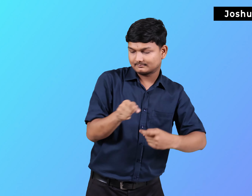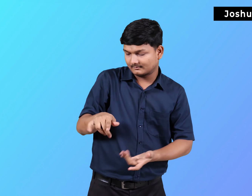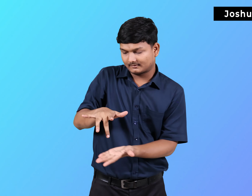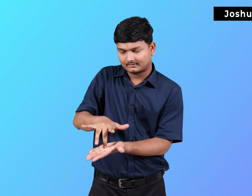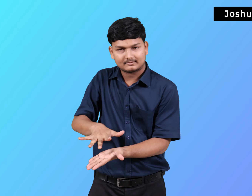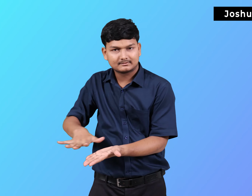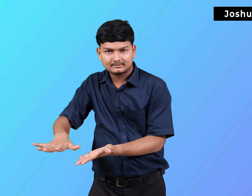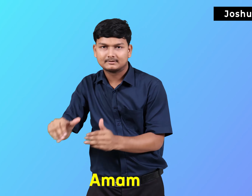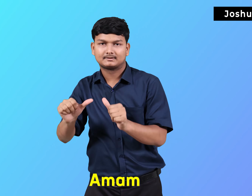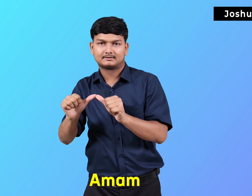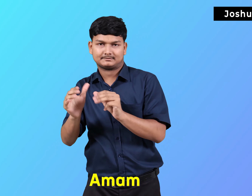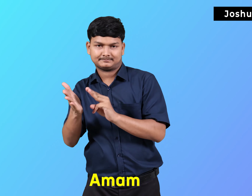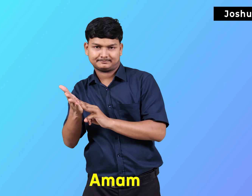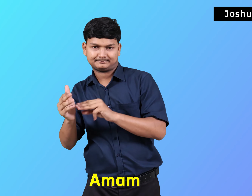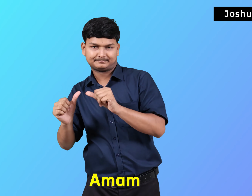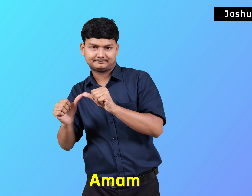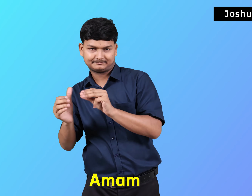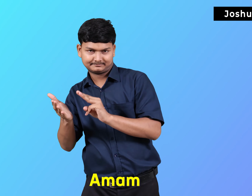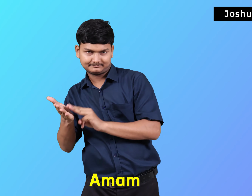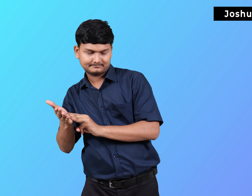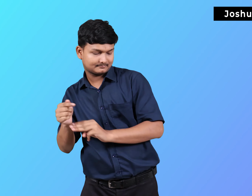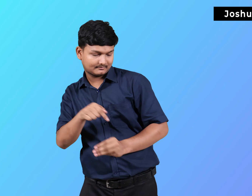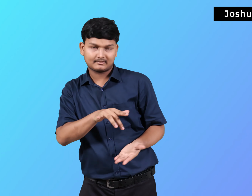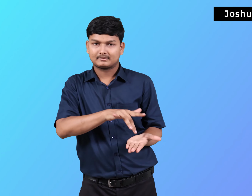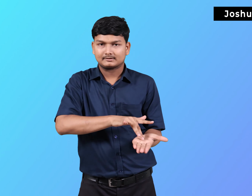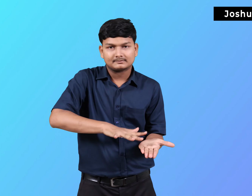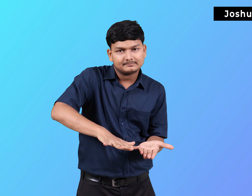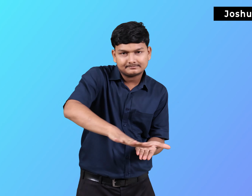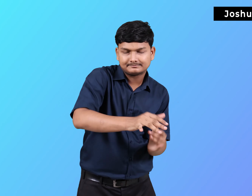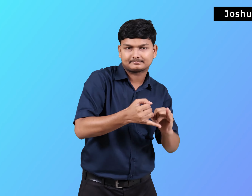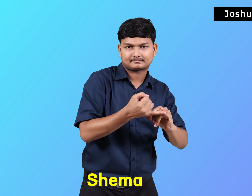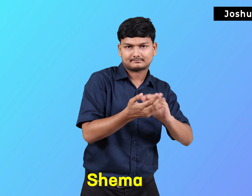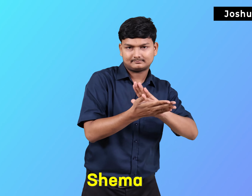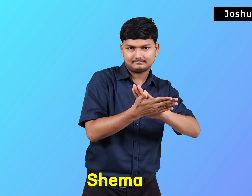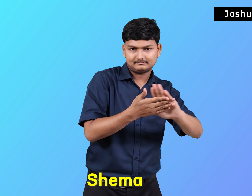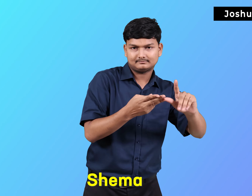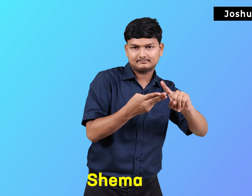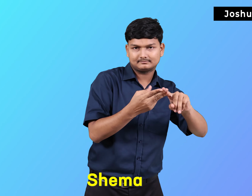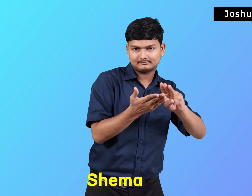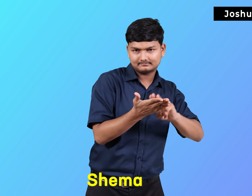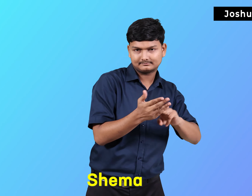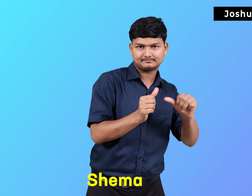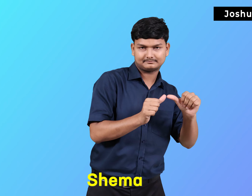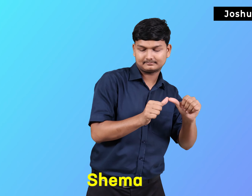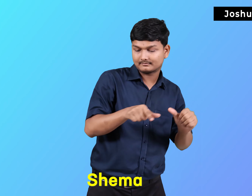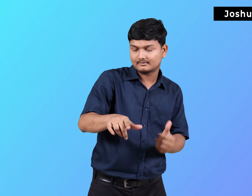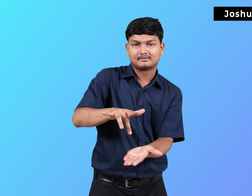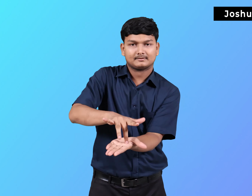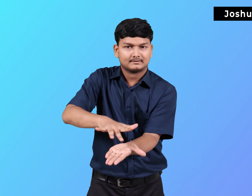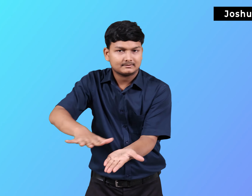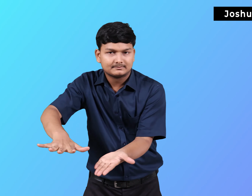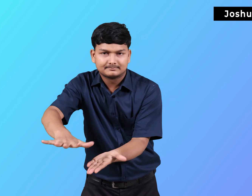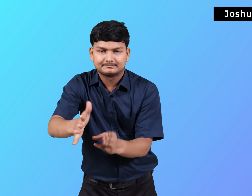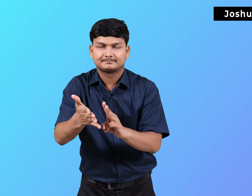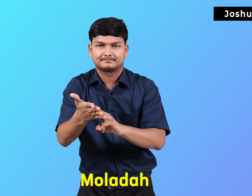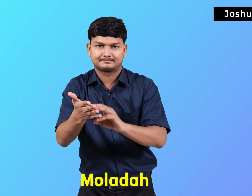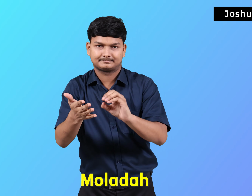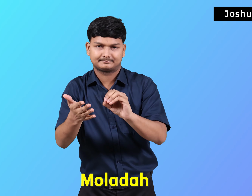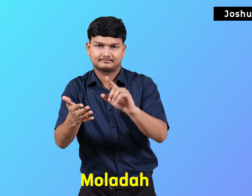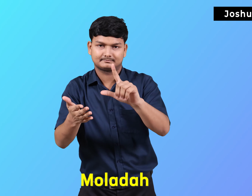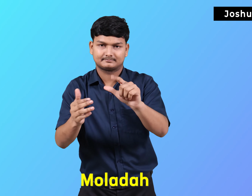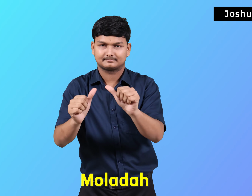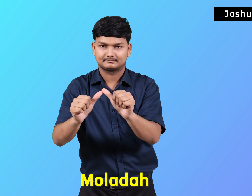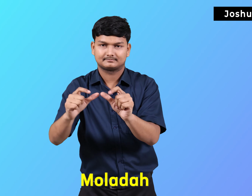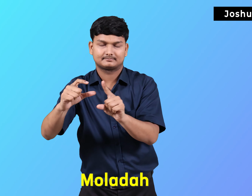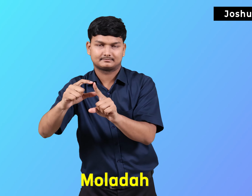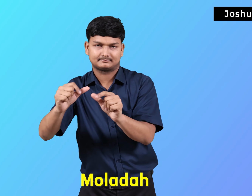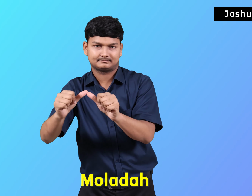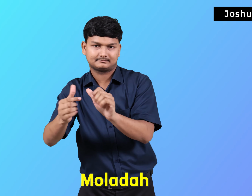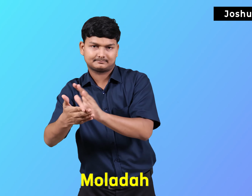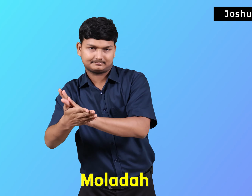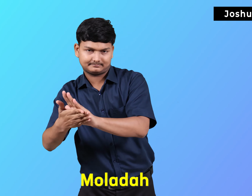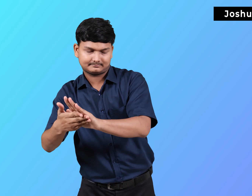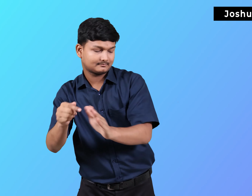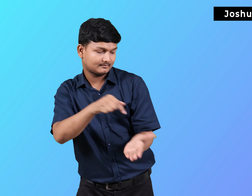Amam, Shema, Moladah,